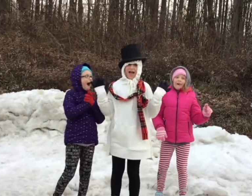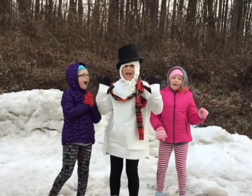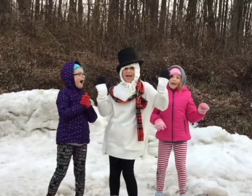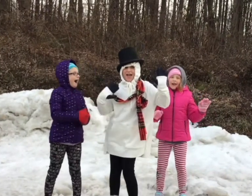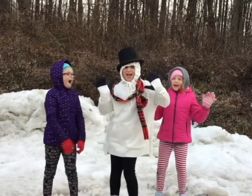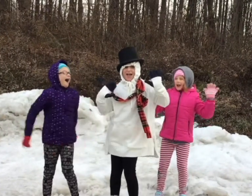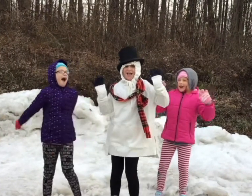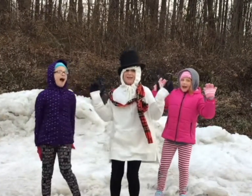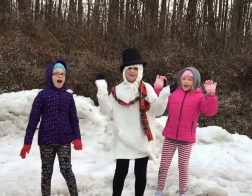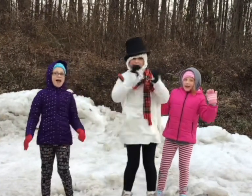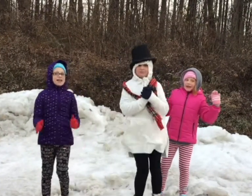hello